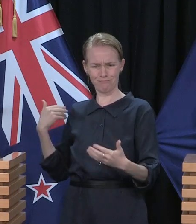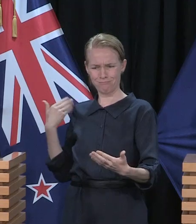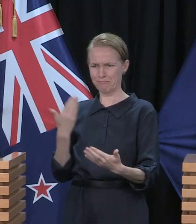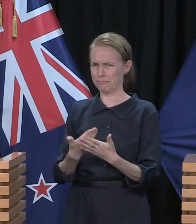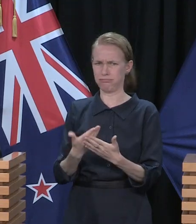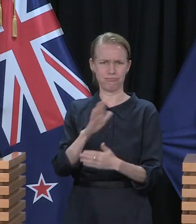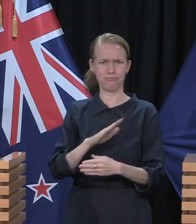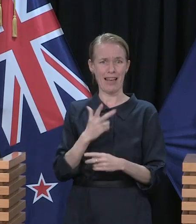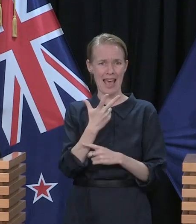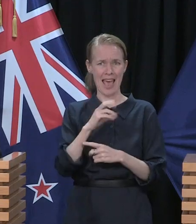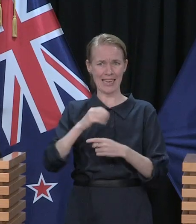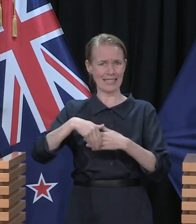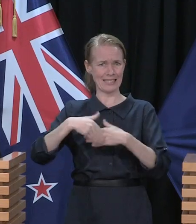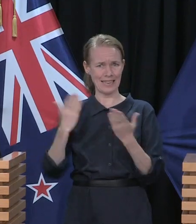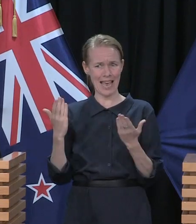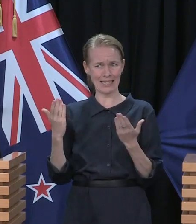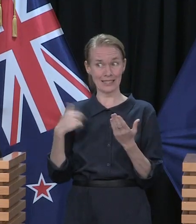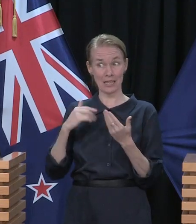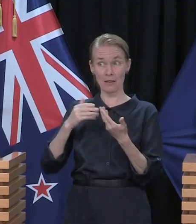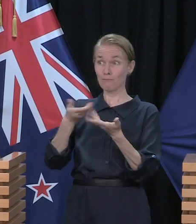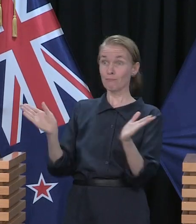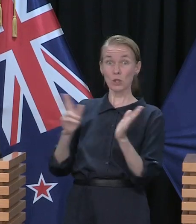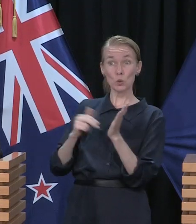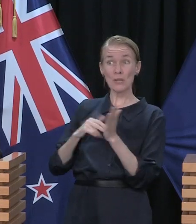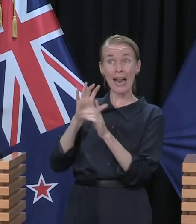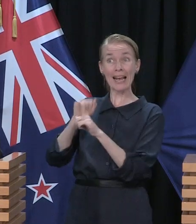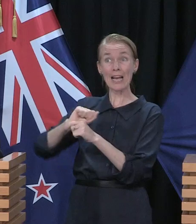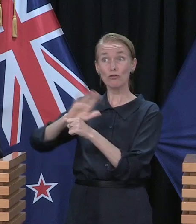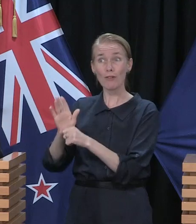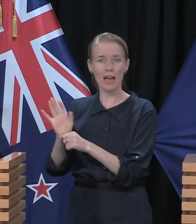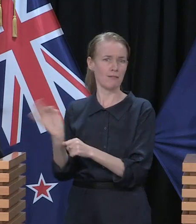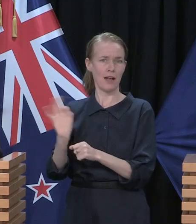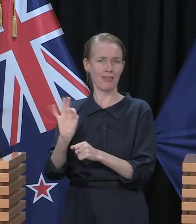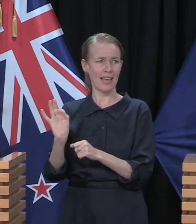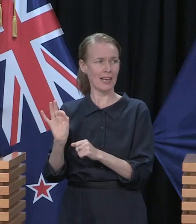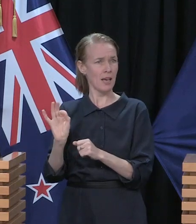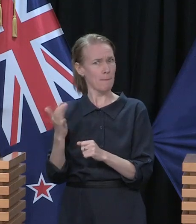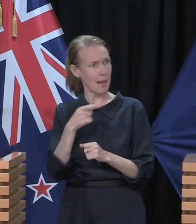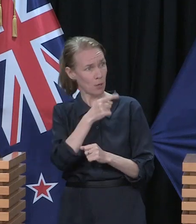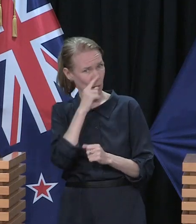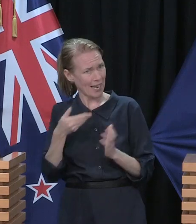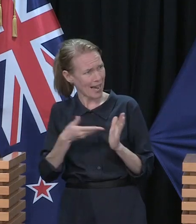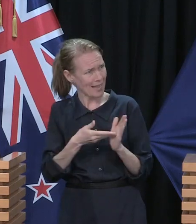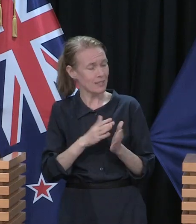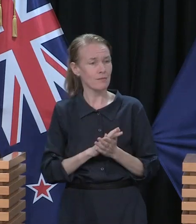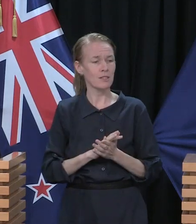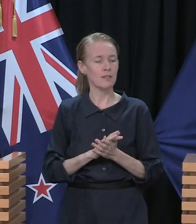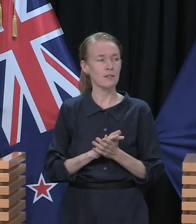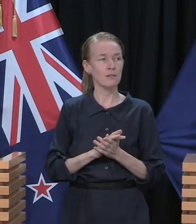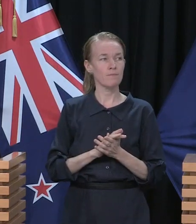so. I think the one example we had was where someone was returned to managed isolation. I will get the